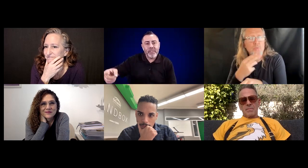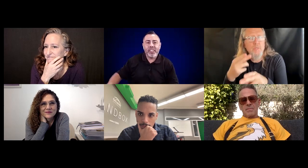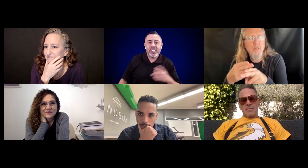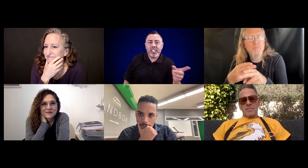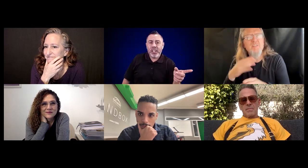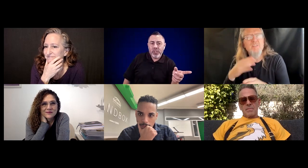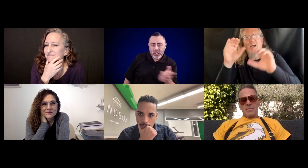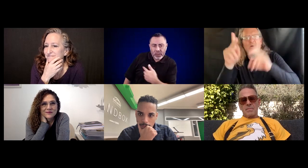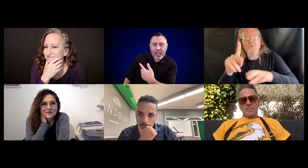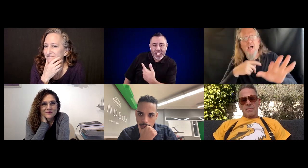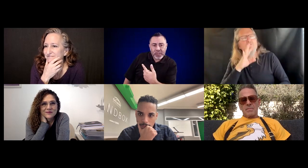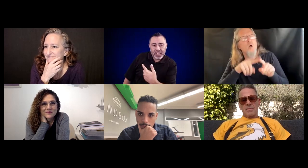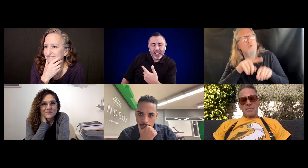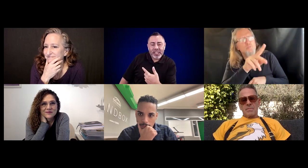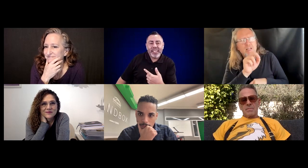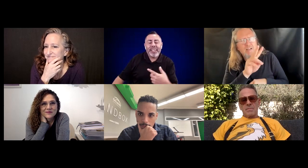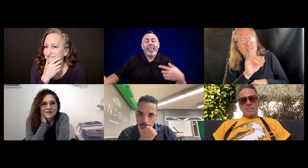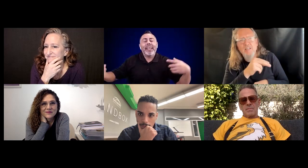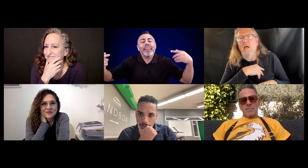And they say, no, you're looking right at me.